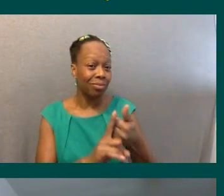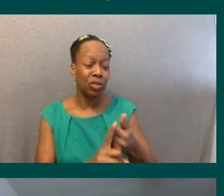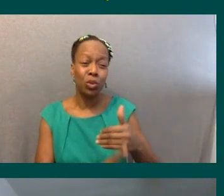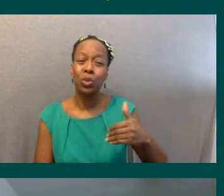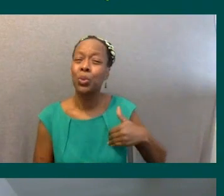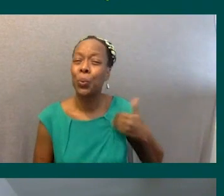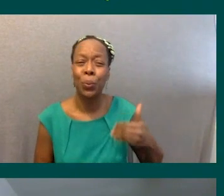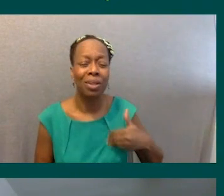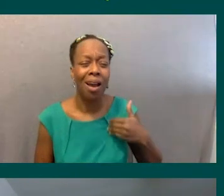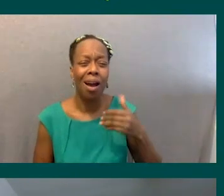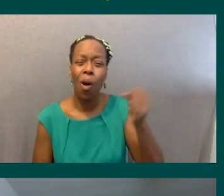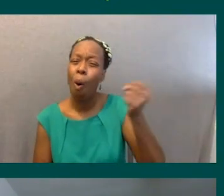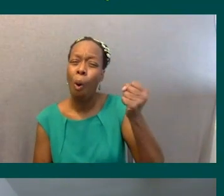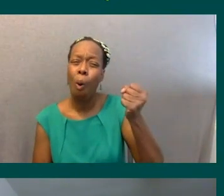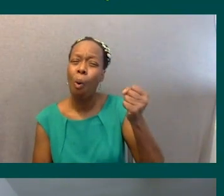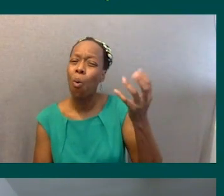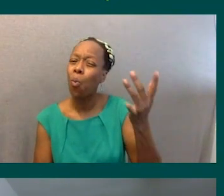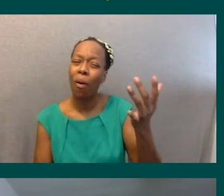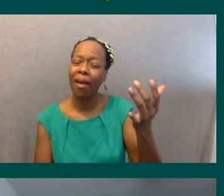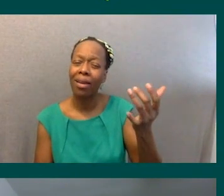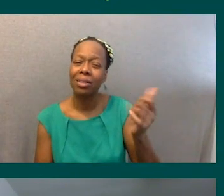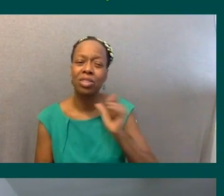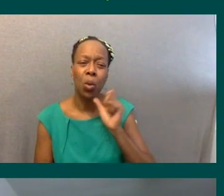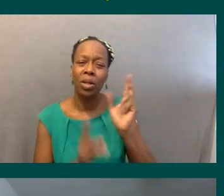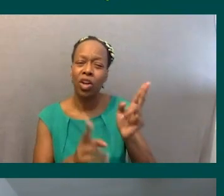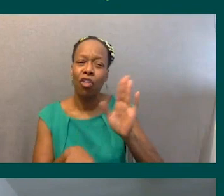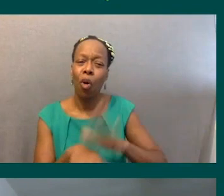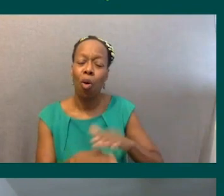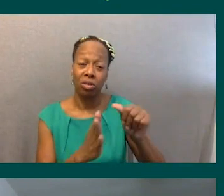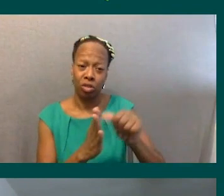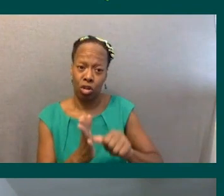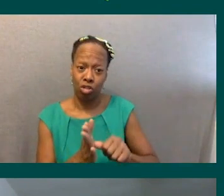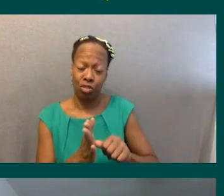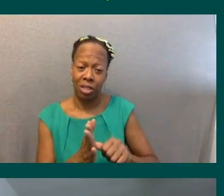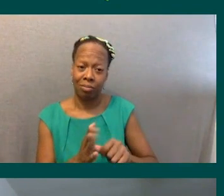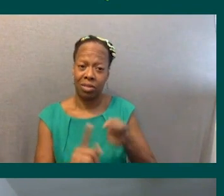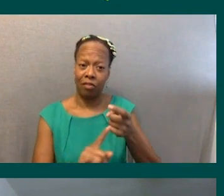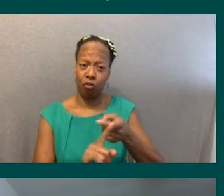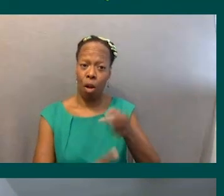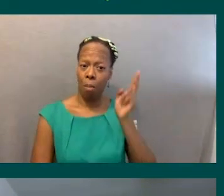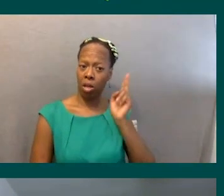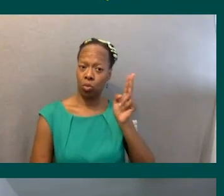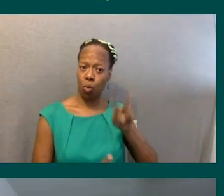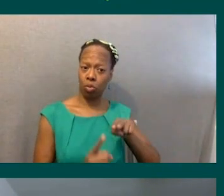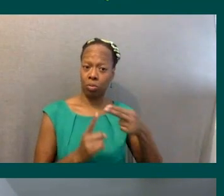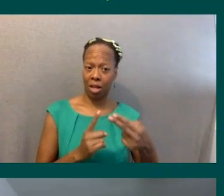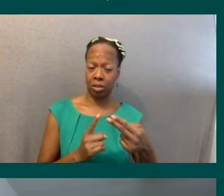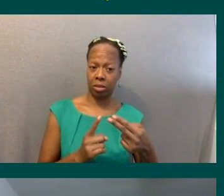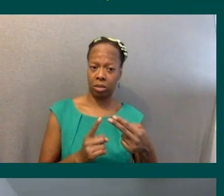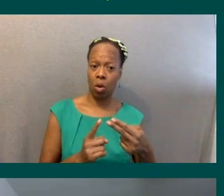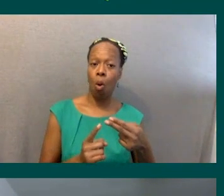An orthopedic surgeon classically and historically in the history of the treatment of CP,